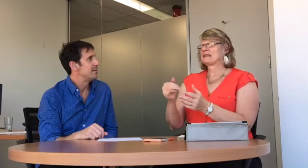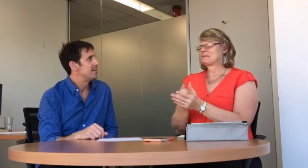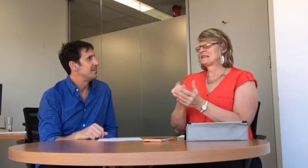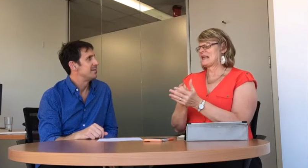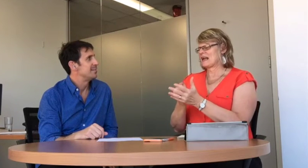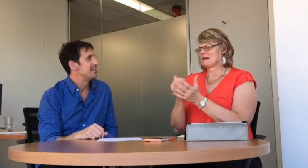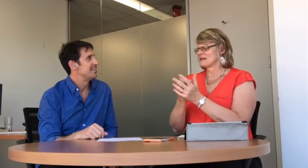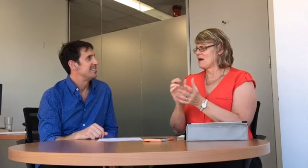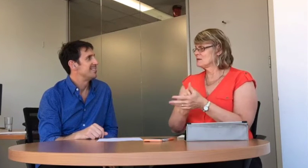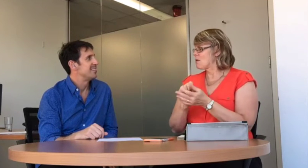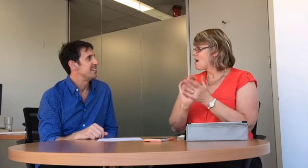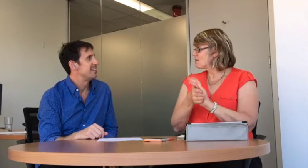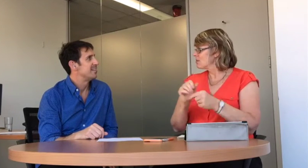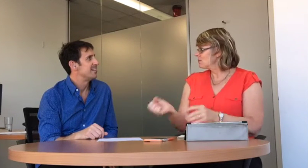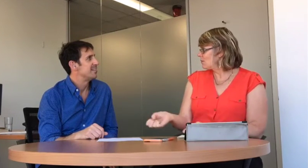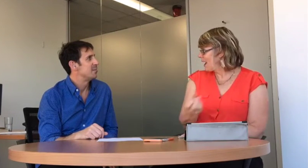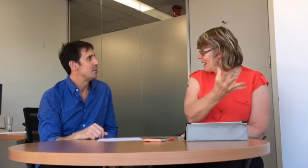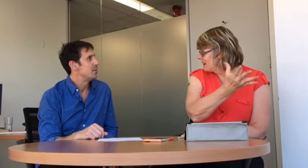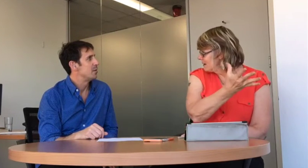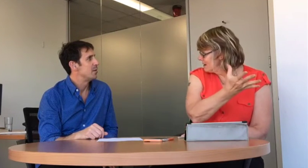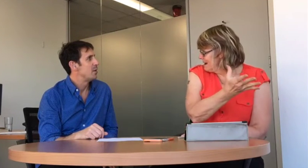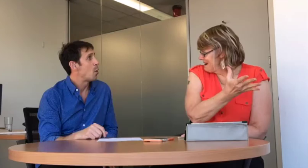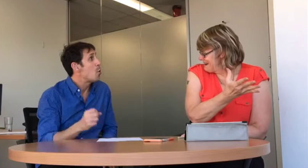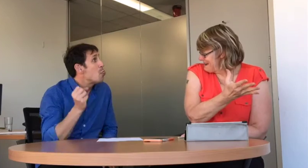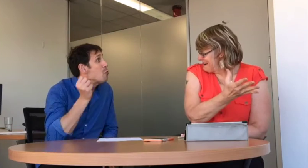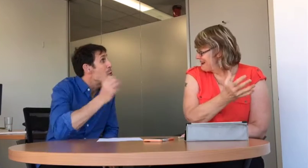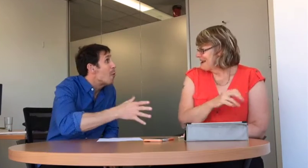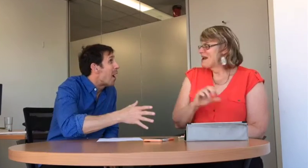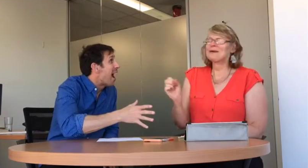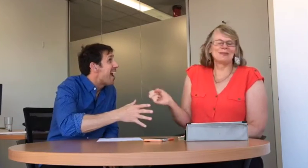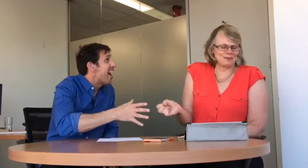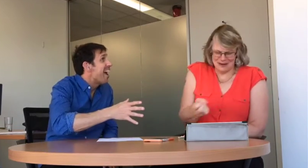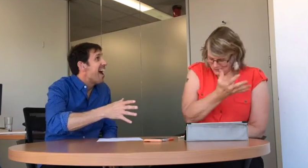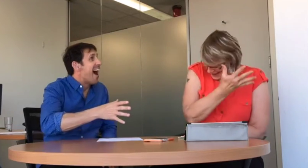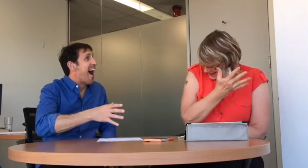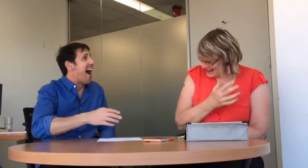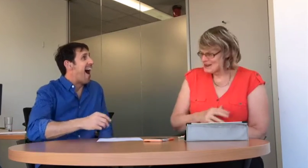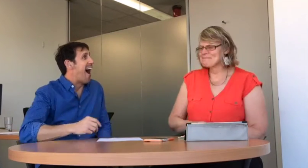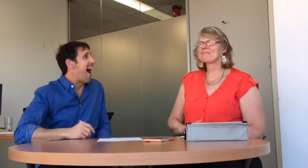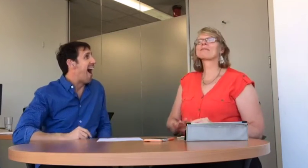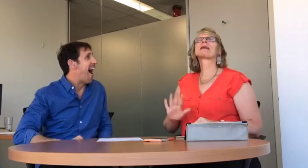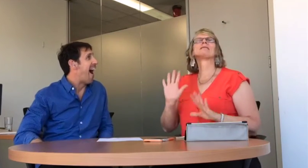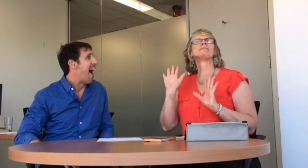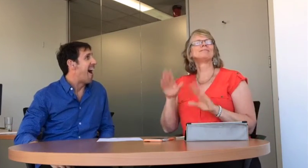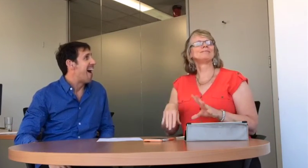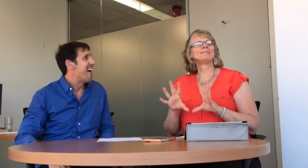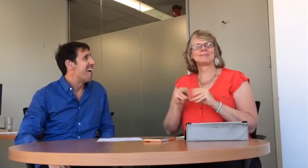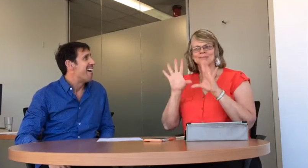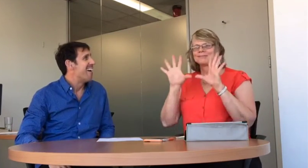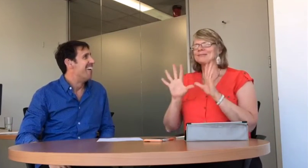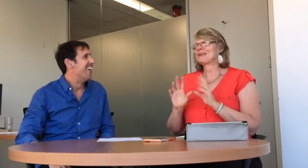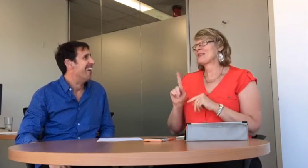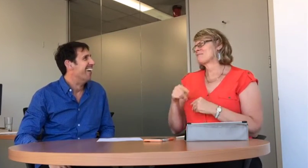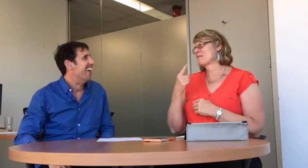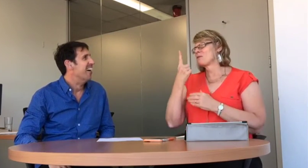and I thought, well, that's impossible! Somebody's made a mistake. And I threw the letter away. I actually threw it away.